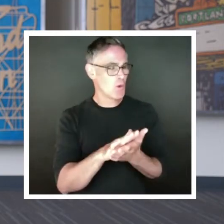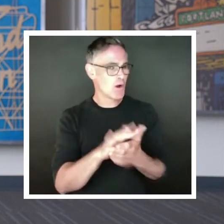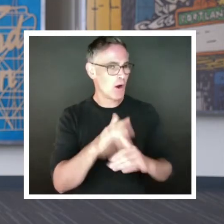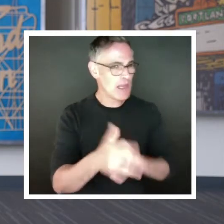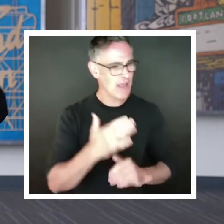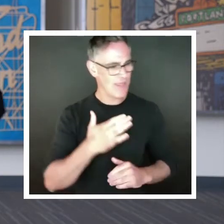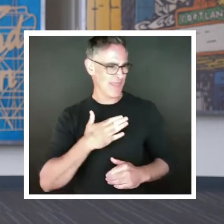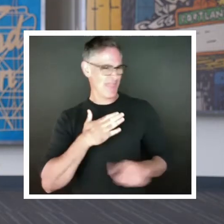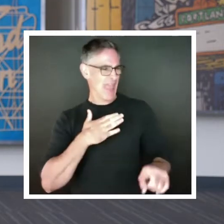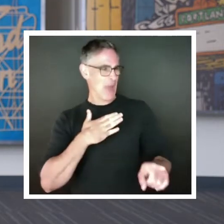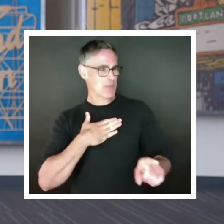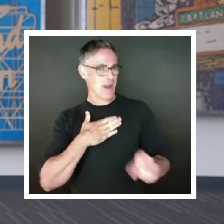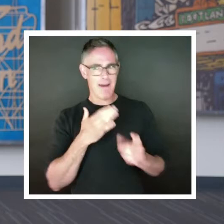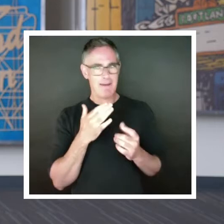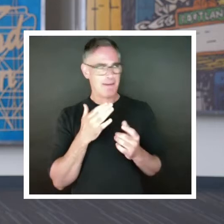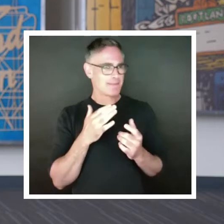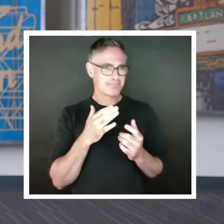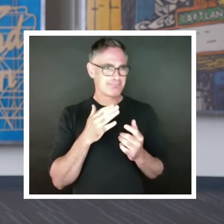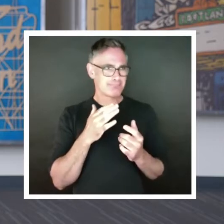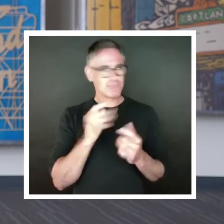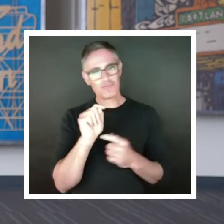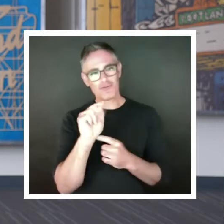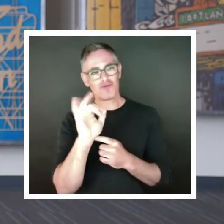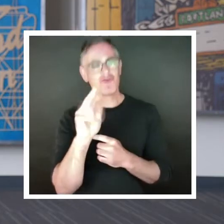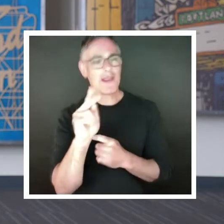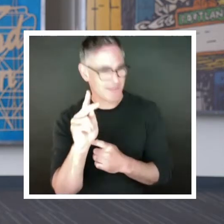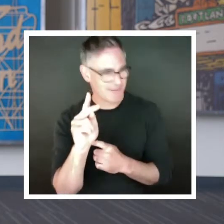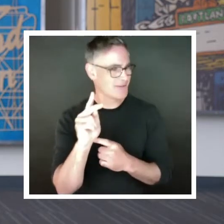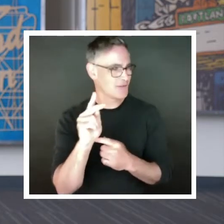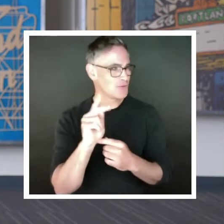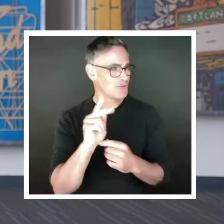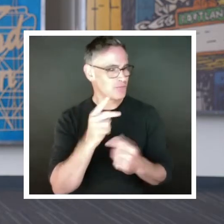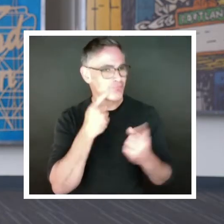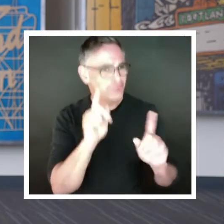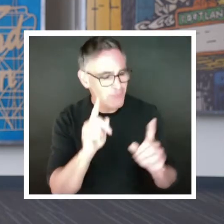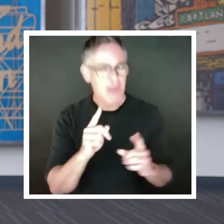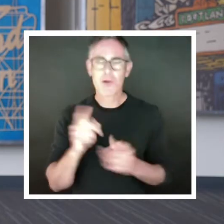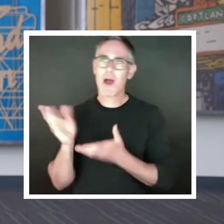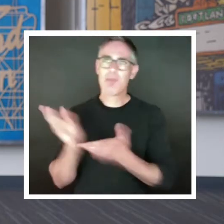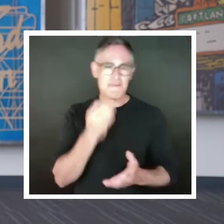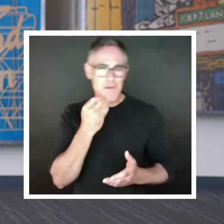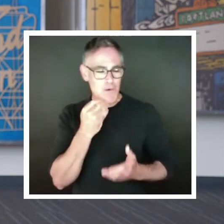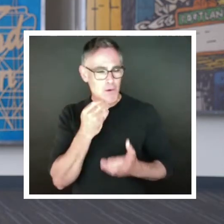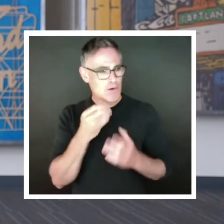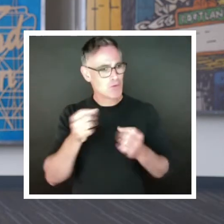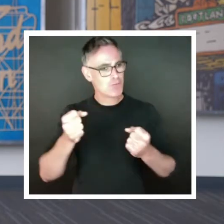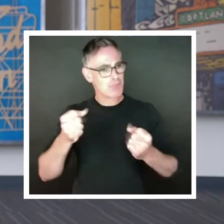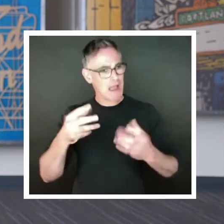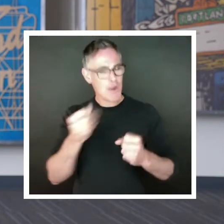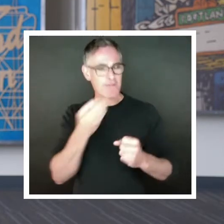And I brought food and I heated up so many meals in that microwave in the basement where EB and 4th Avenue connect.